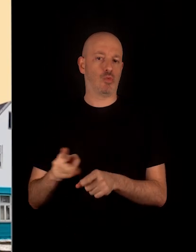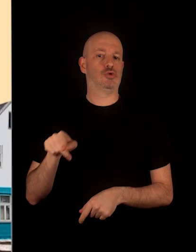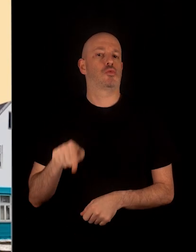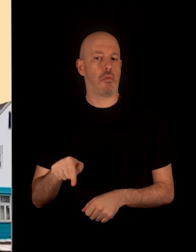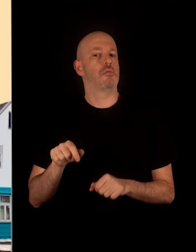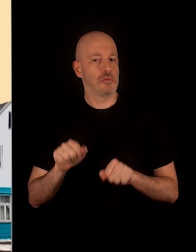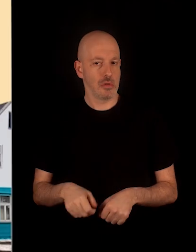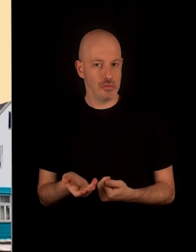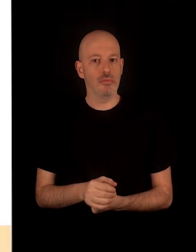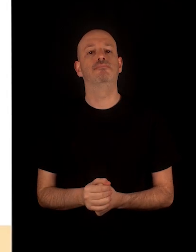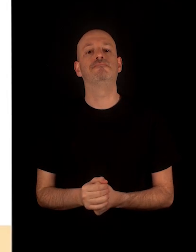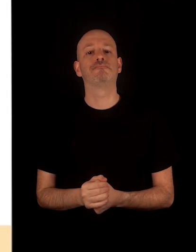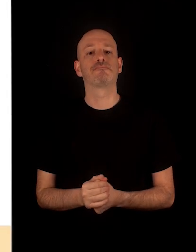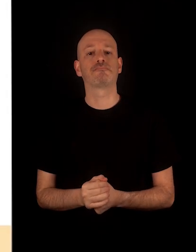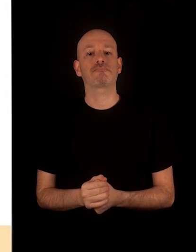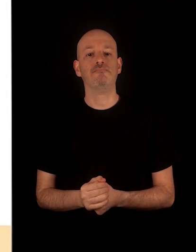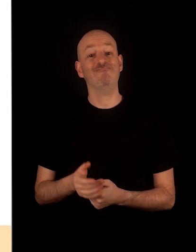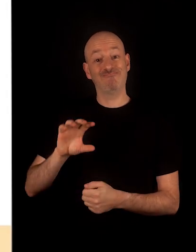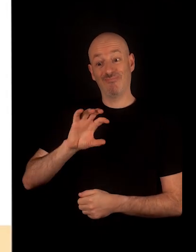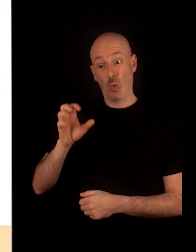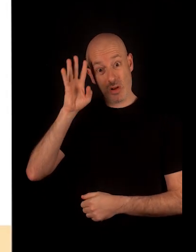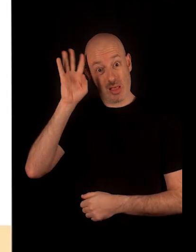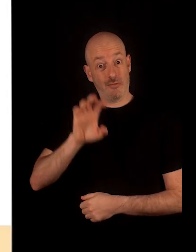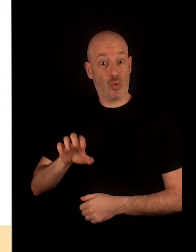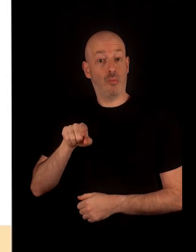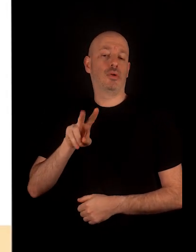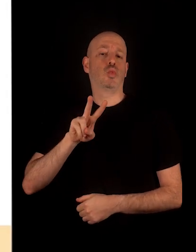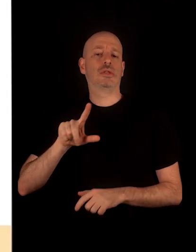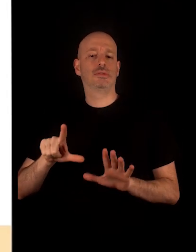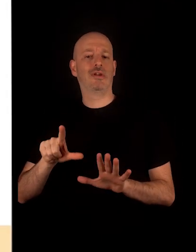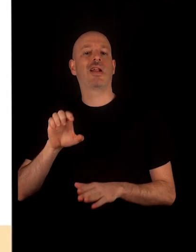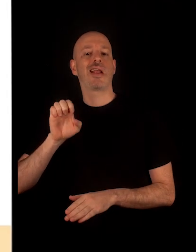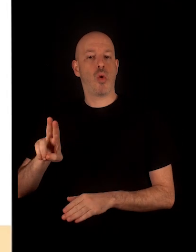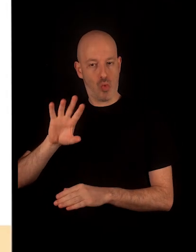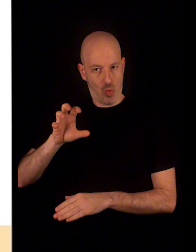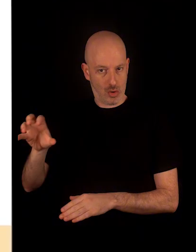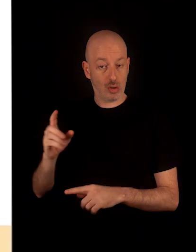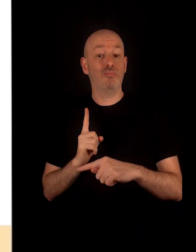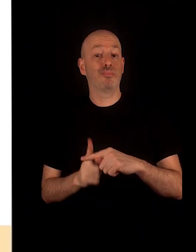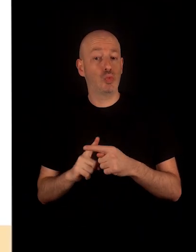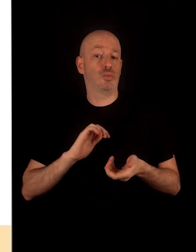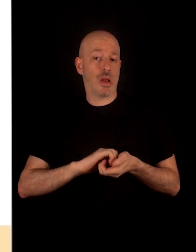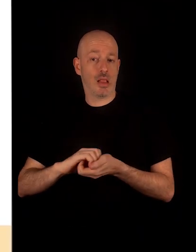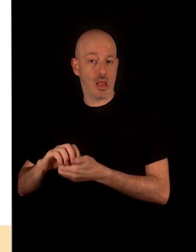So I remind you that this session is just a summary of this call and it’s guidelines. And of course you need to go through the document,